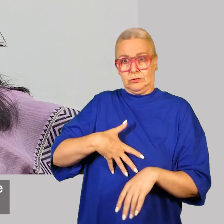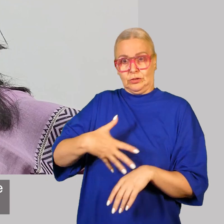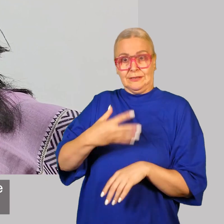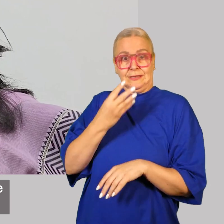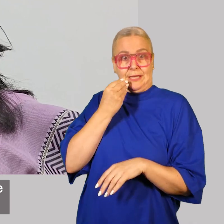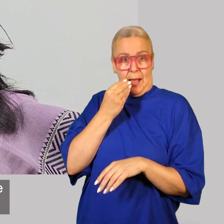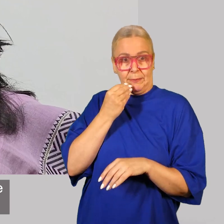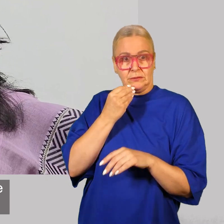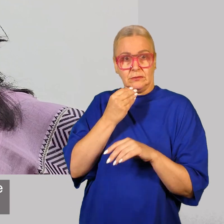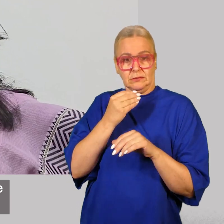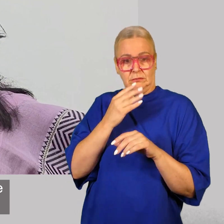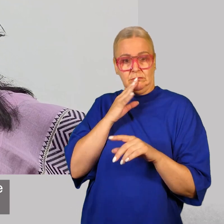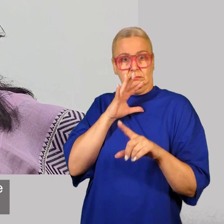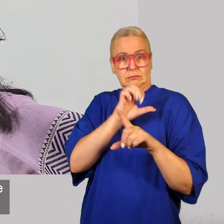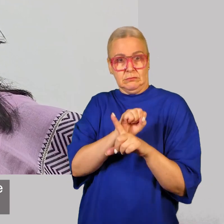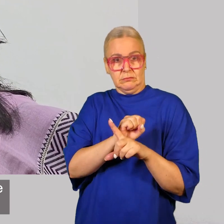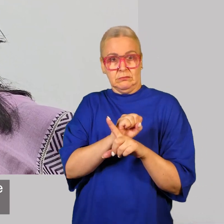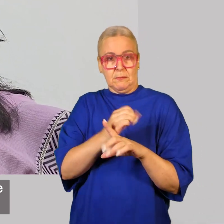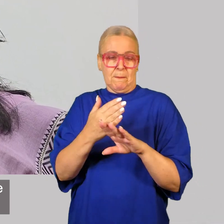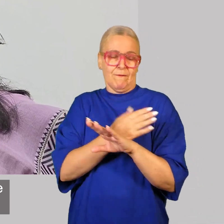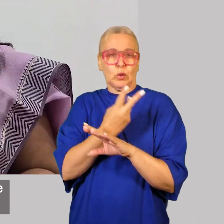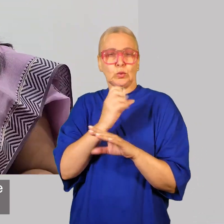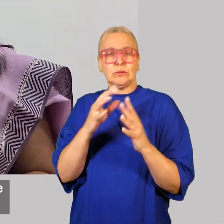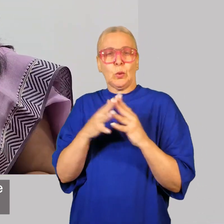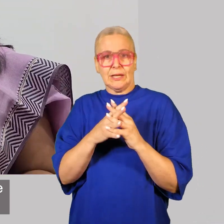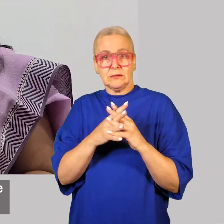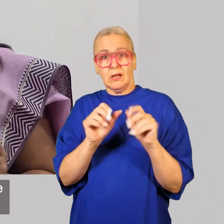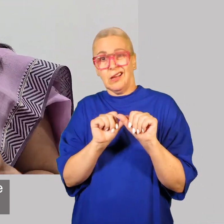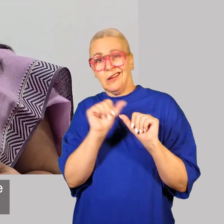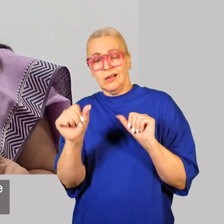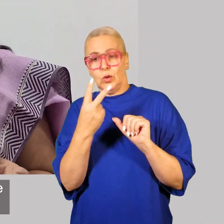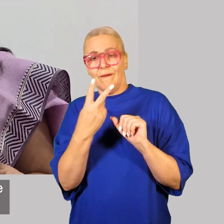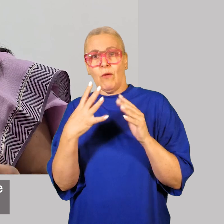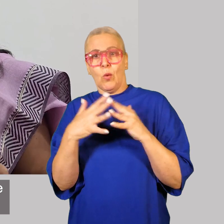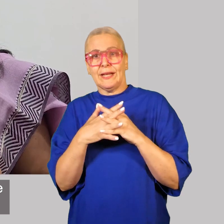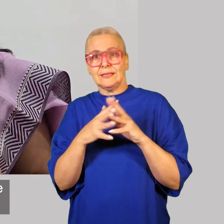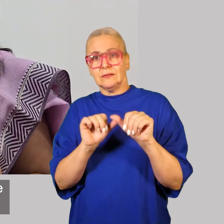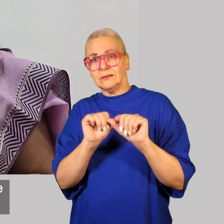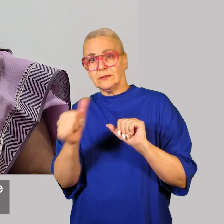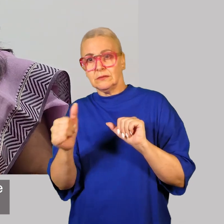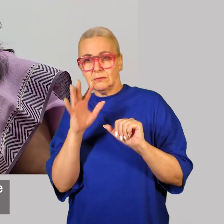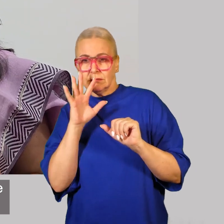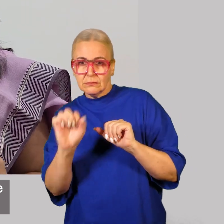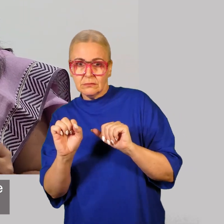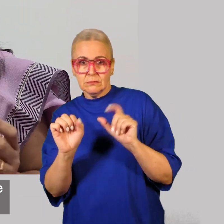diagnosed before 20 weeks of gestation and late gestational diabetes which is diagnosed after